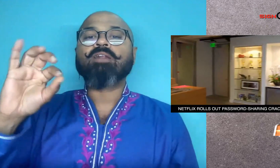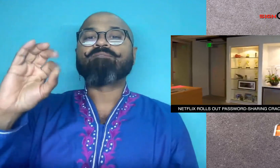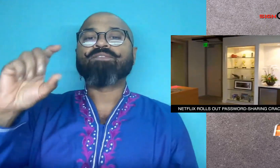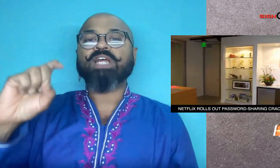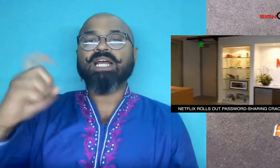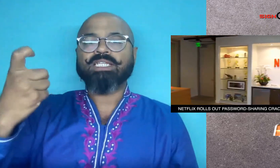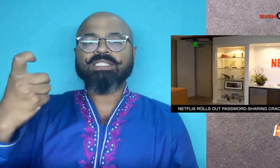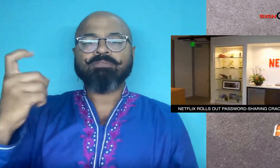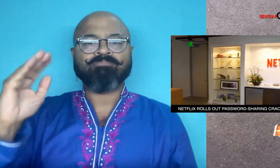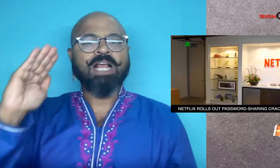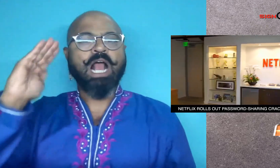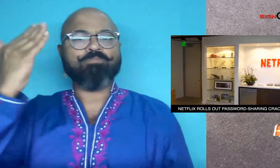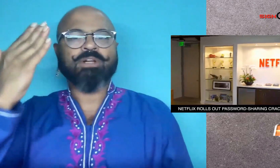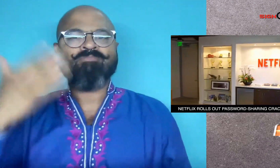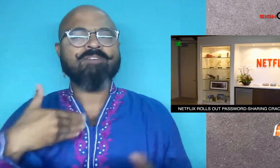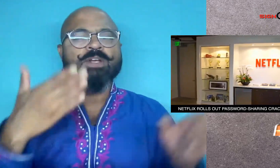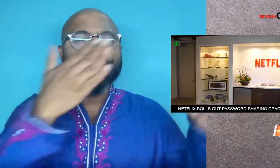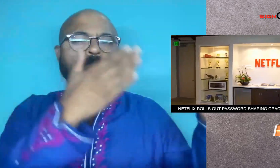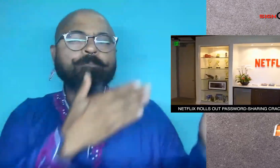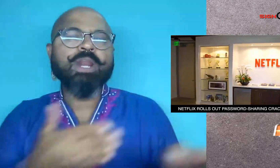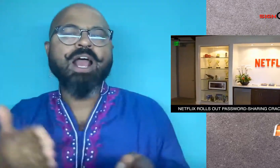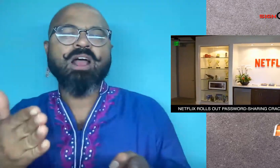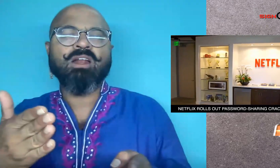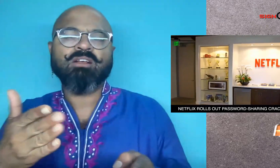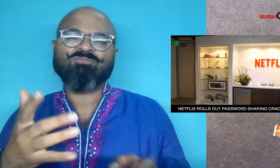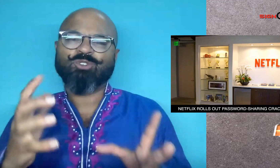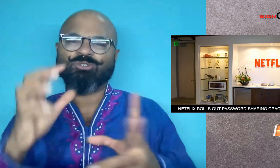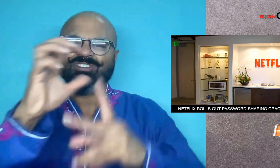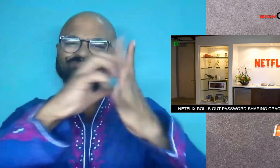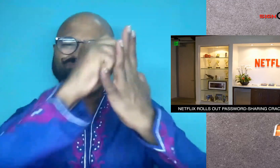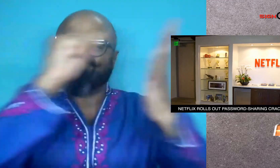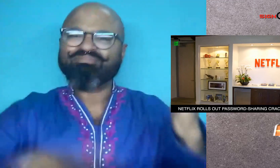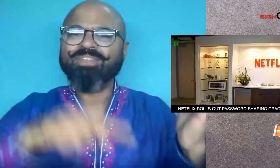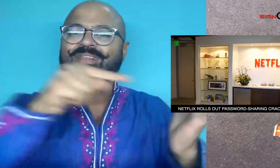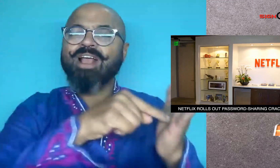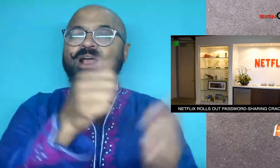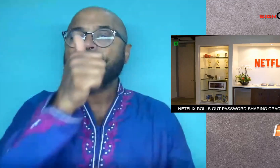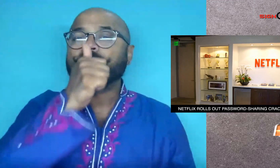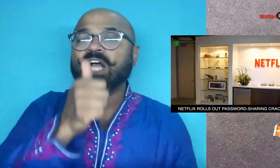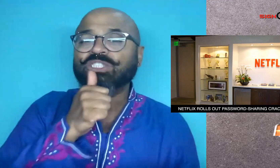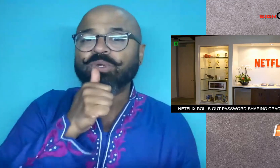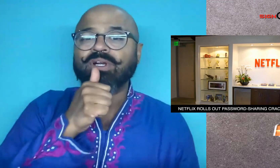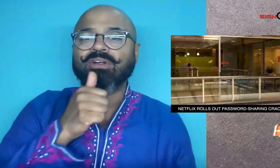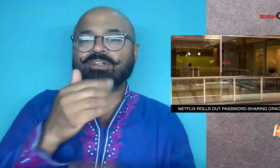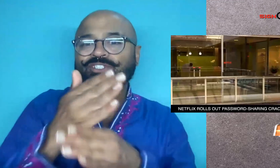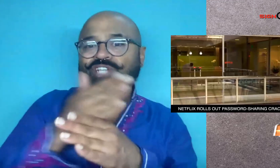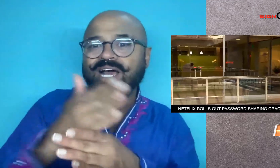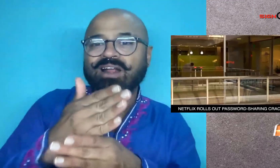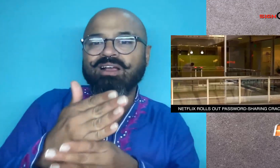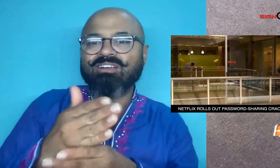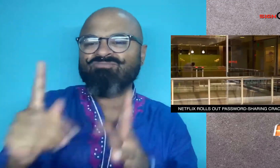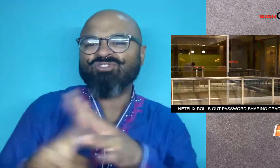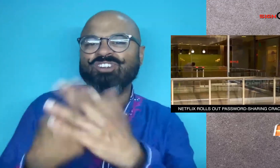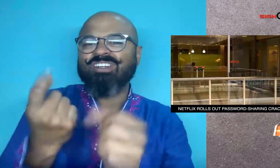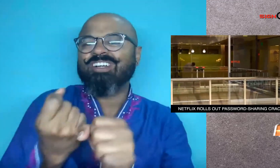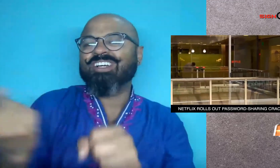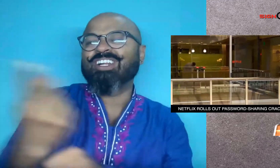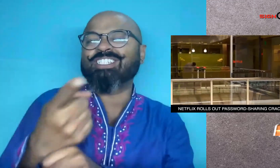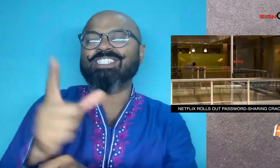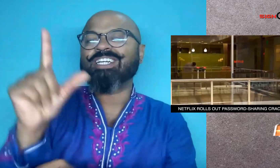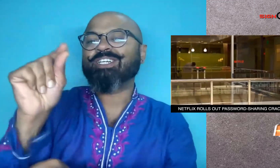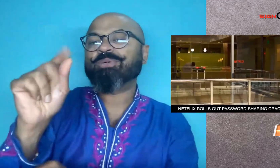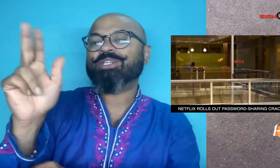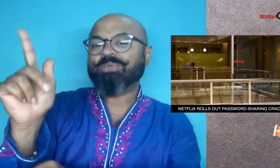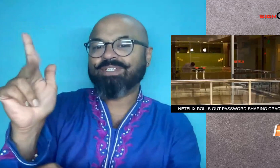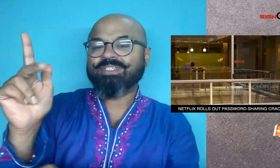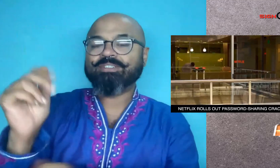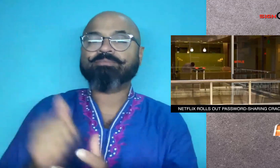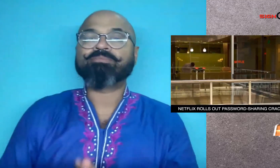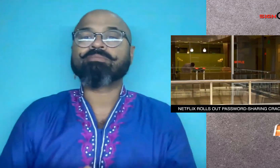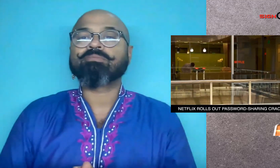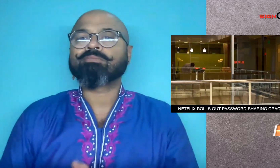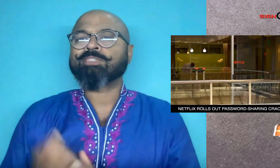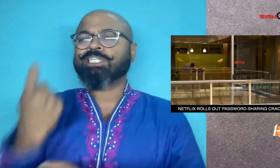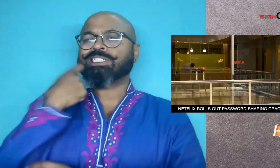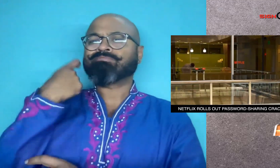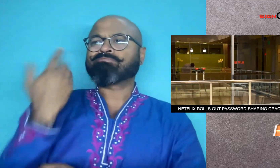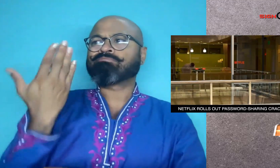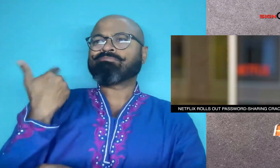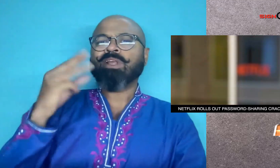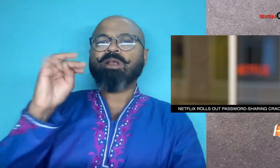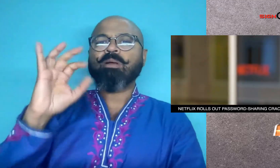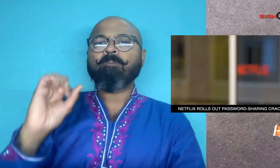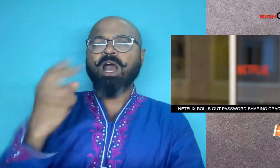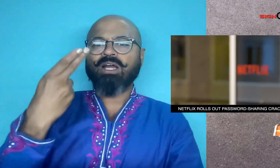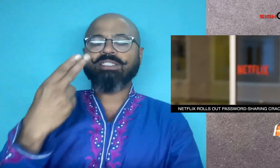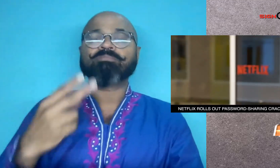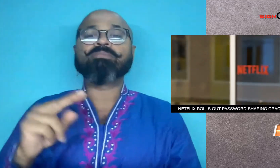and password -- beware Netflix apparently has a plan in place to crackdown on password